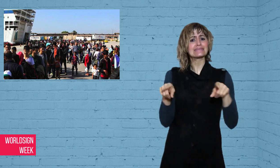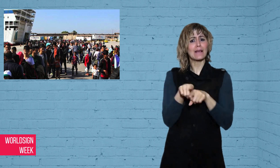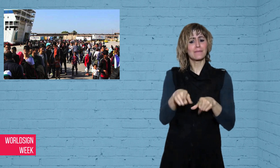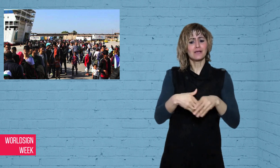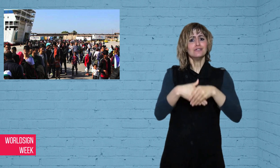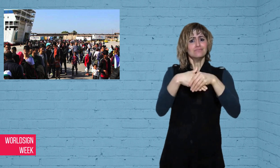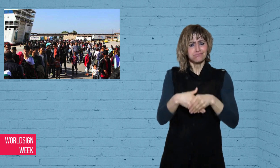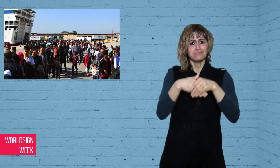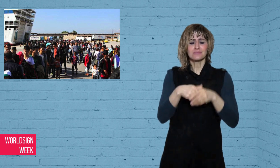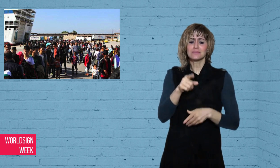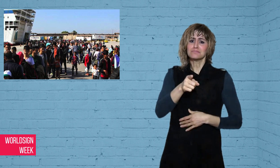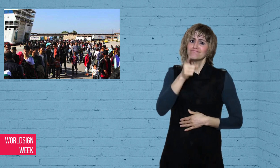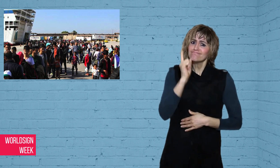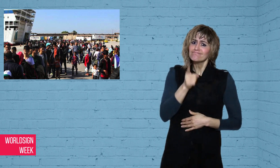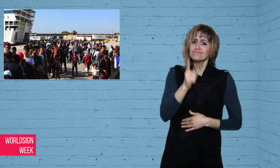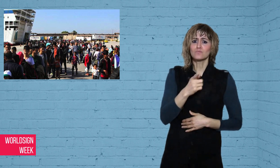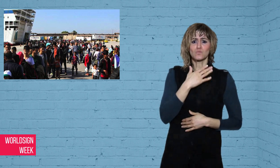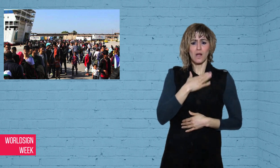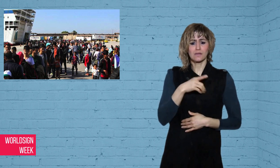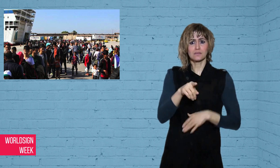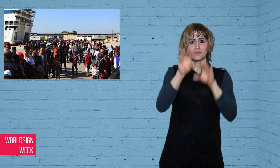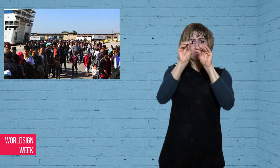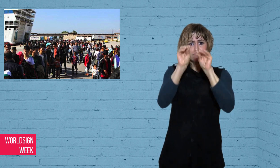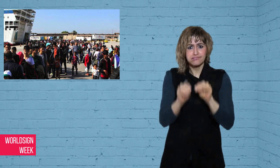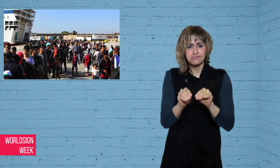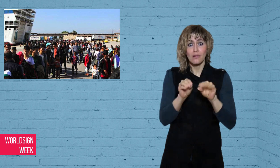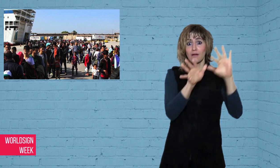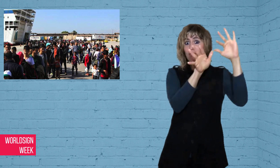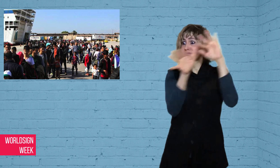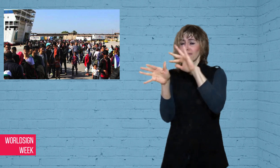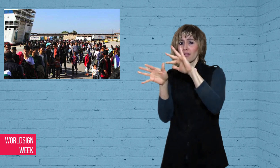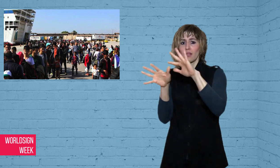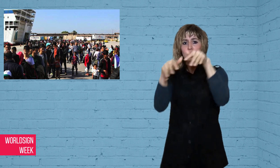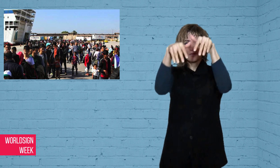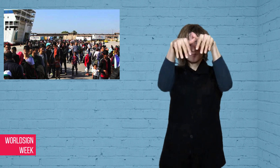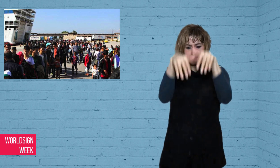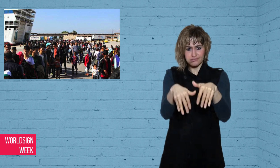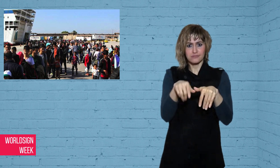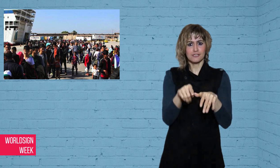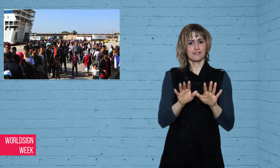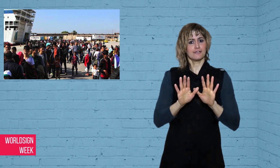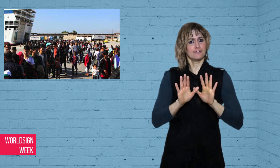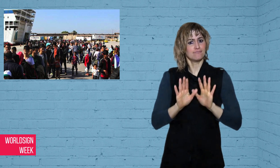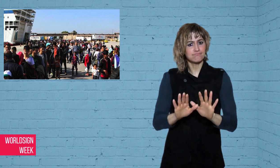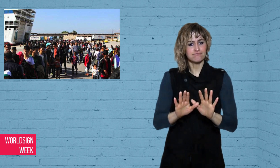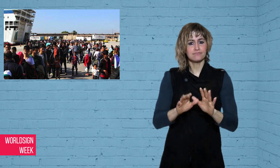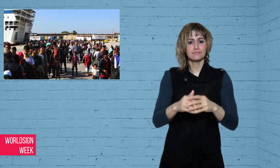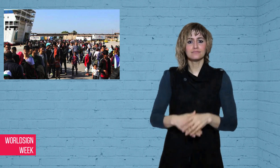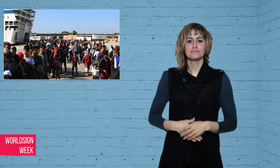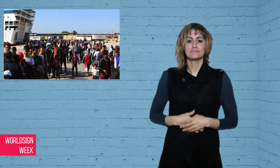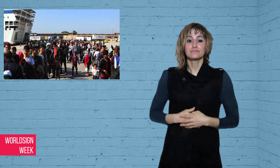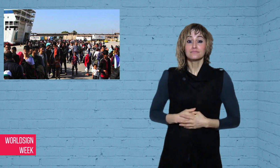The EU, however, was criticized because the